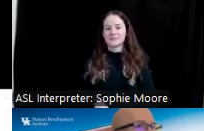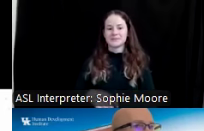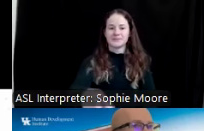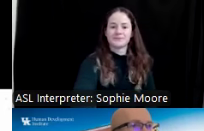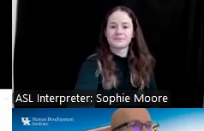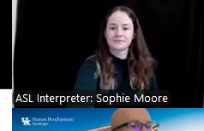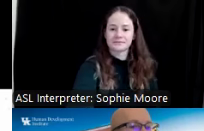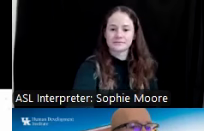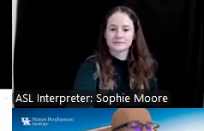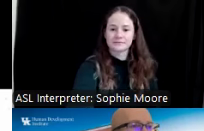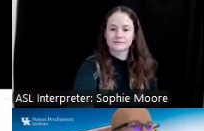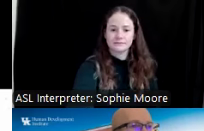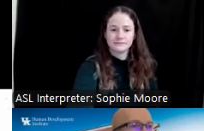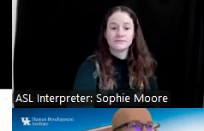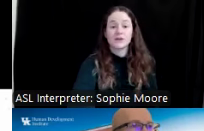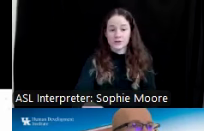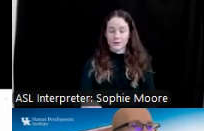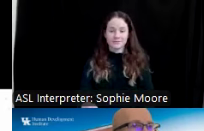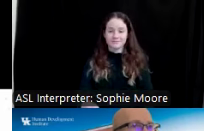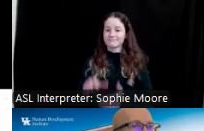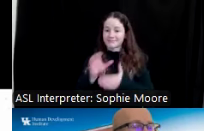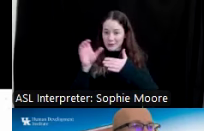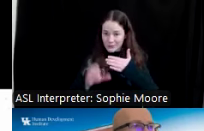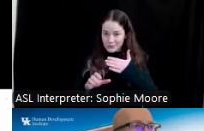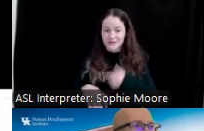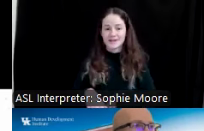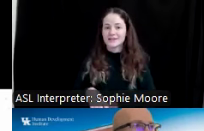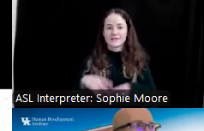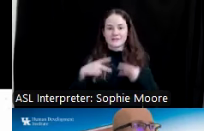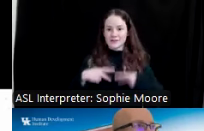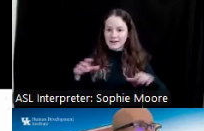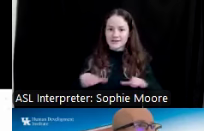So in conclusion, um physical activity is highly beneficial um for all people